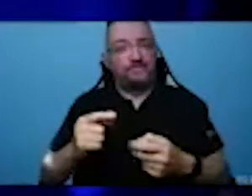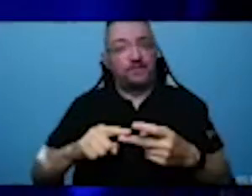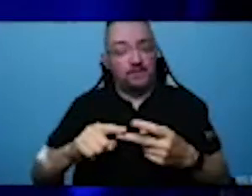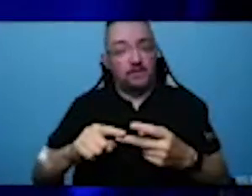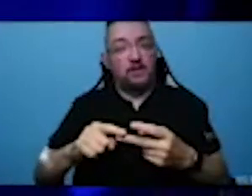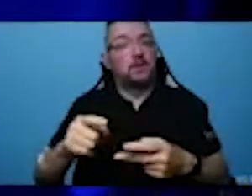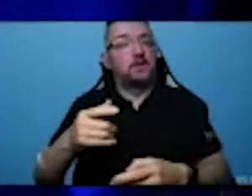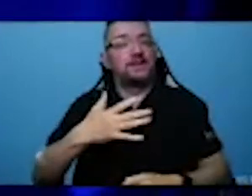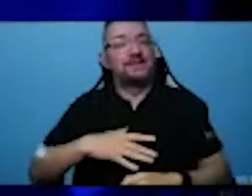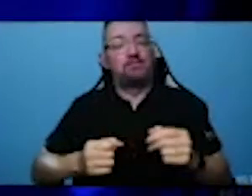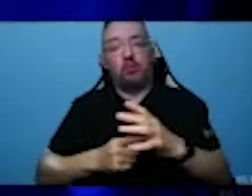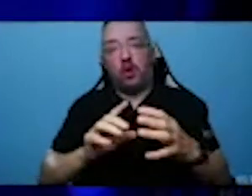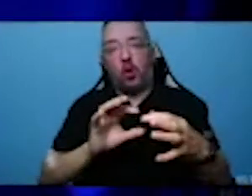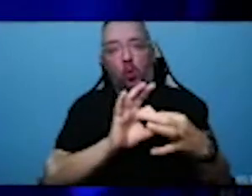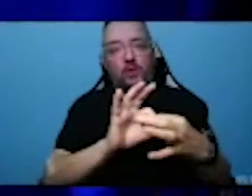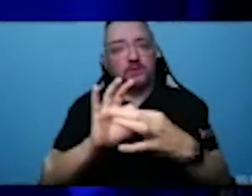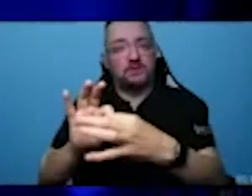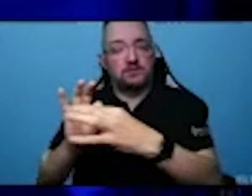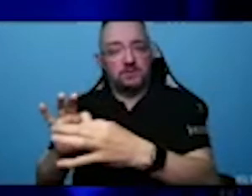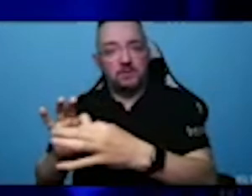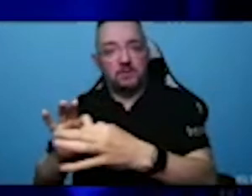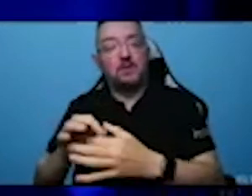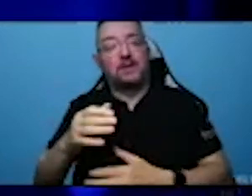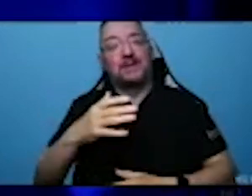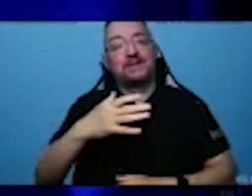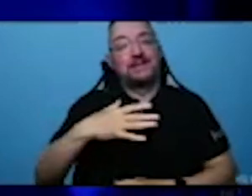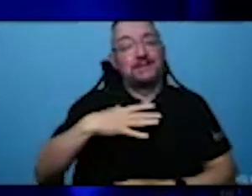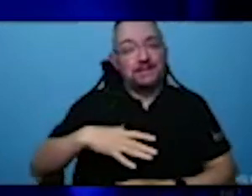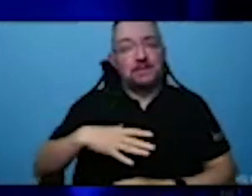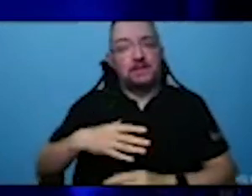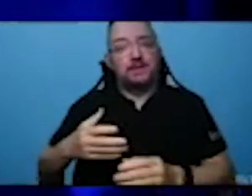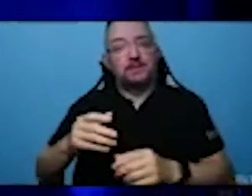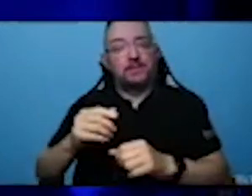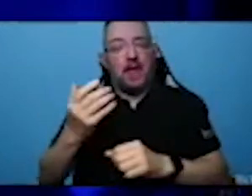requires spare capacity within the system. And there comes another problem in that,